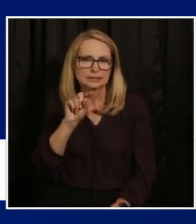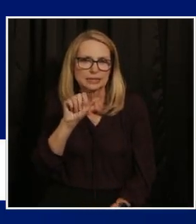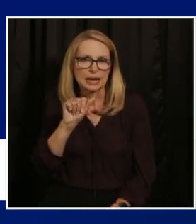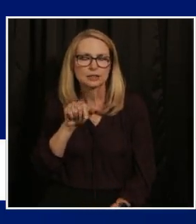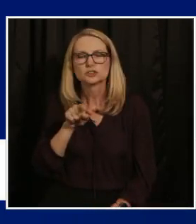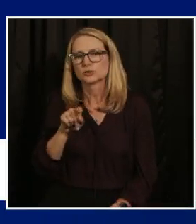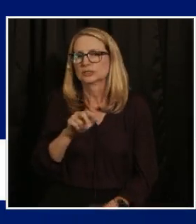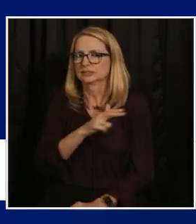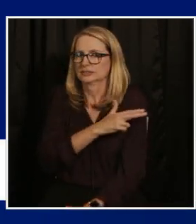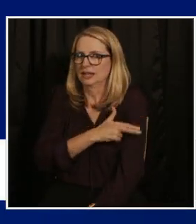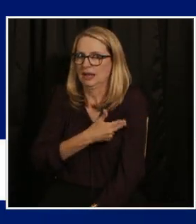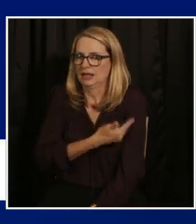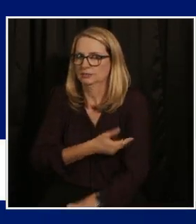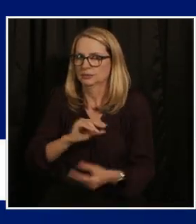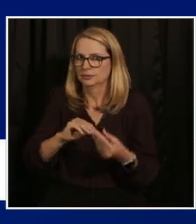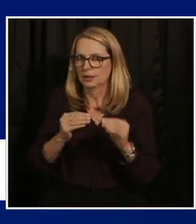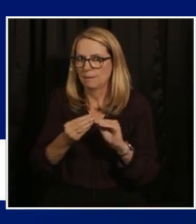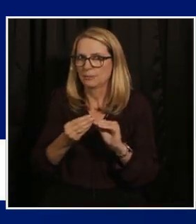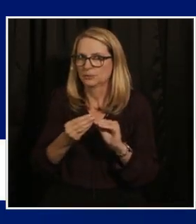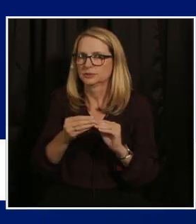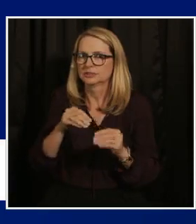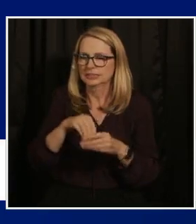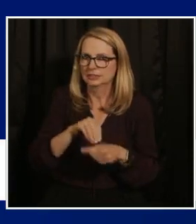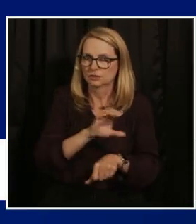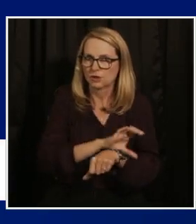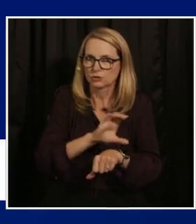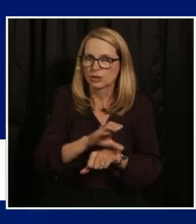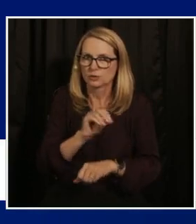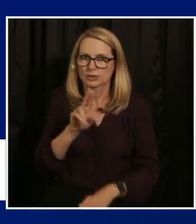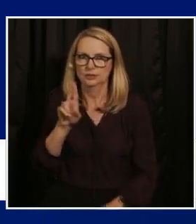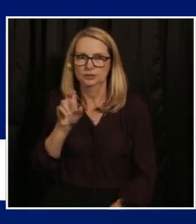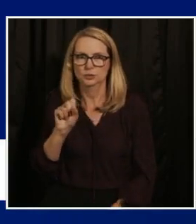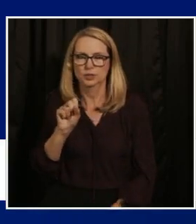u.s hospitalization rates as i mentioned we are not seeing the same sort of decreasing or